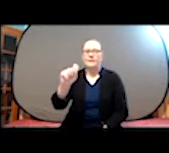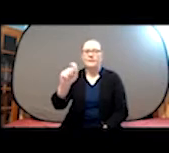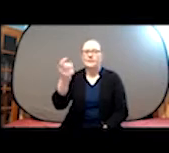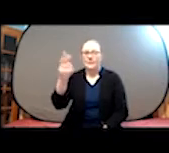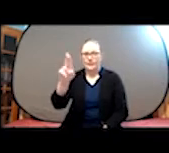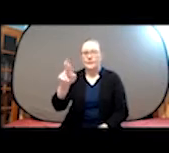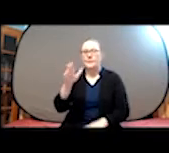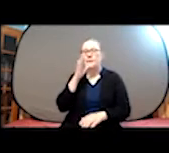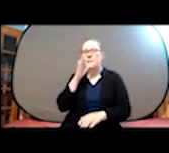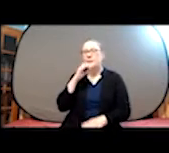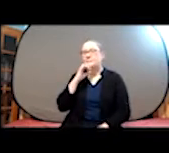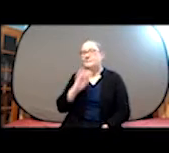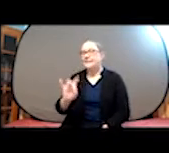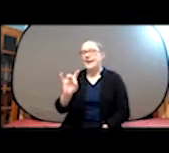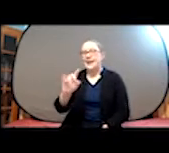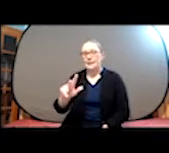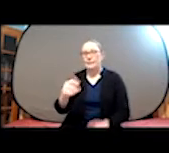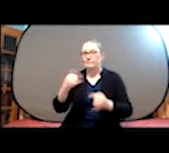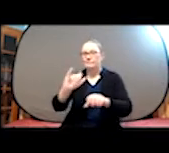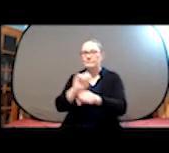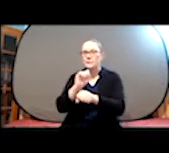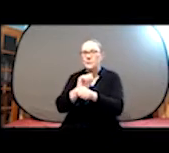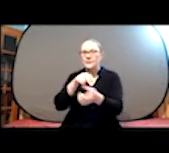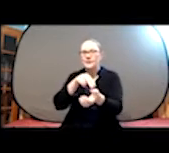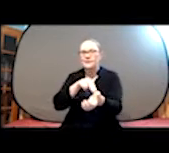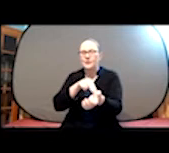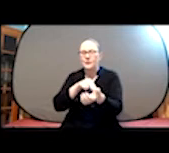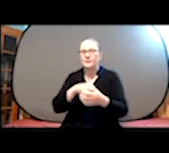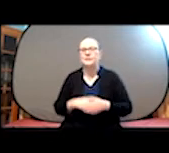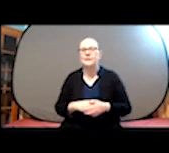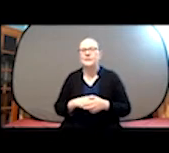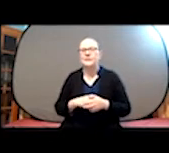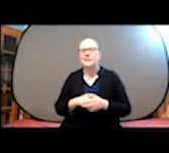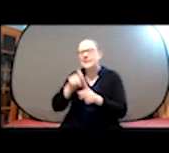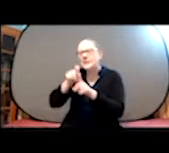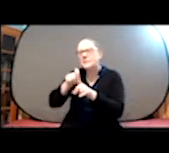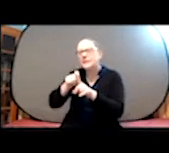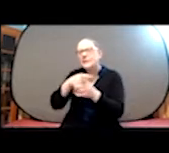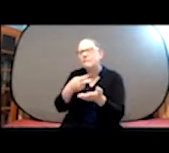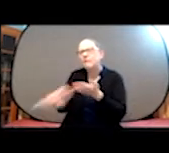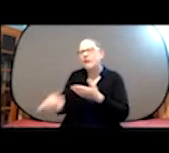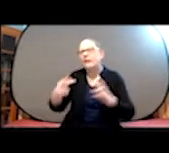83 still working as a nurse we like to tease her that she failed retirement. She tried to retire